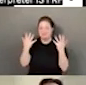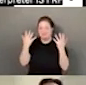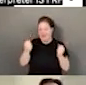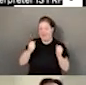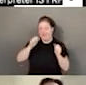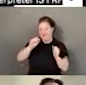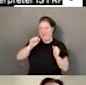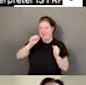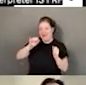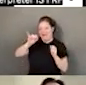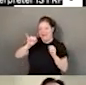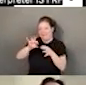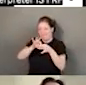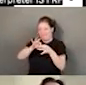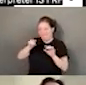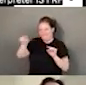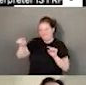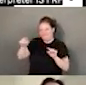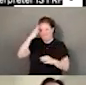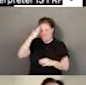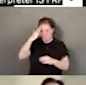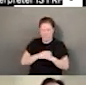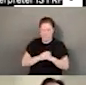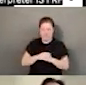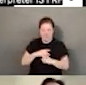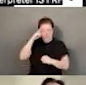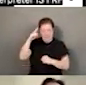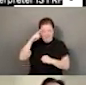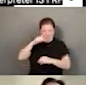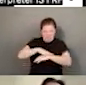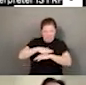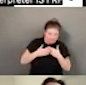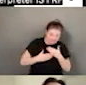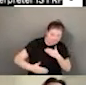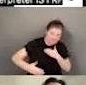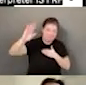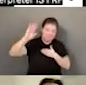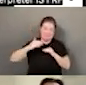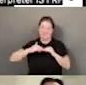So I really believe we will see much more of that in the future and we'd be more